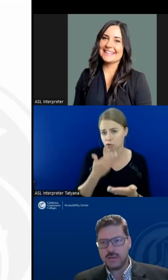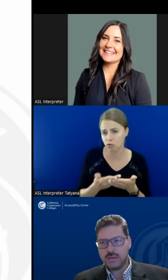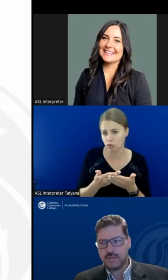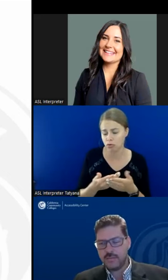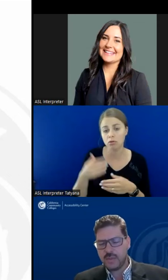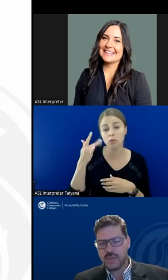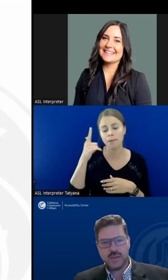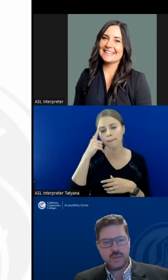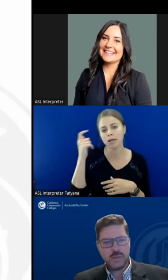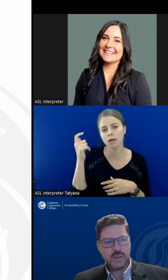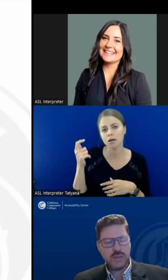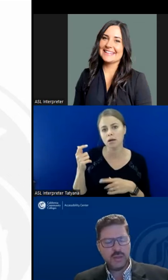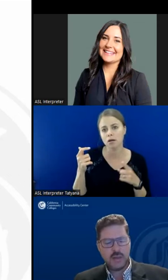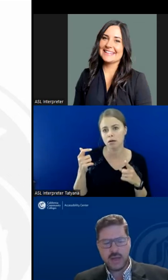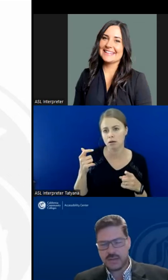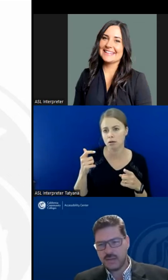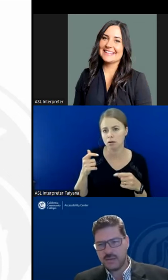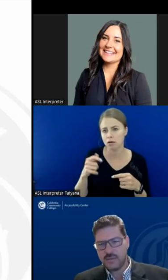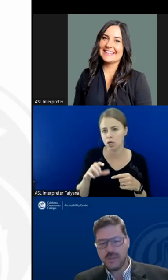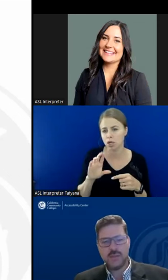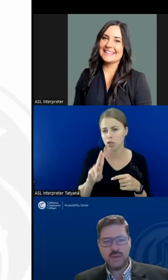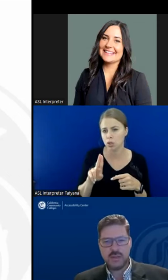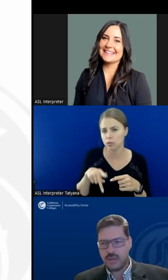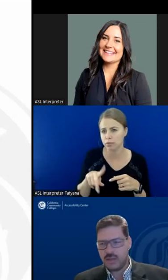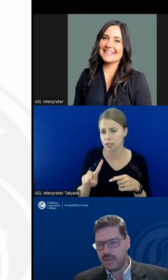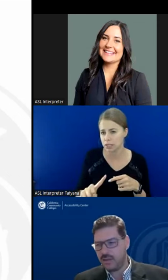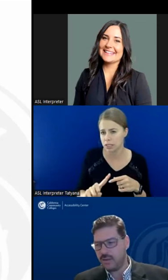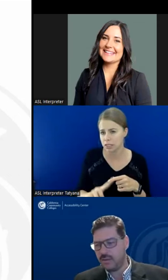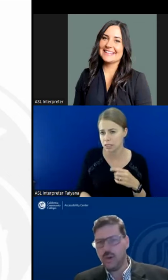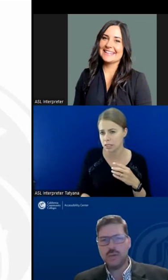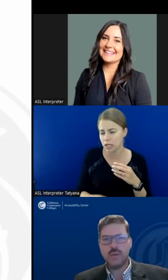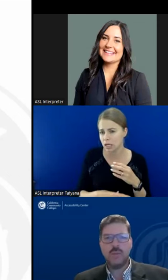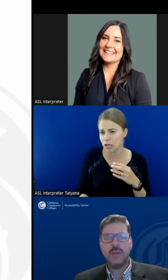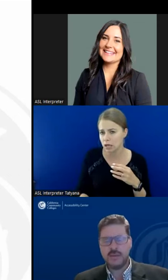Because chatGPT acts pretty much like, you know, auto-complete.